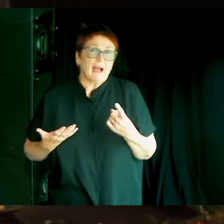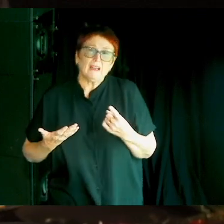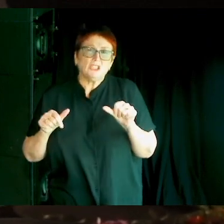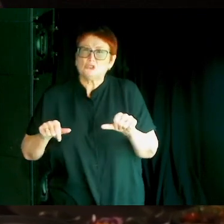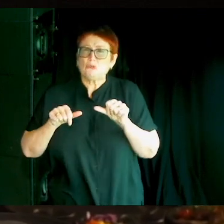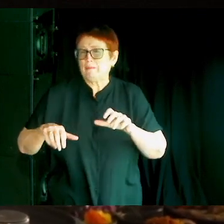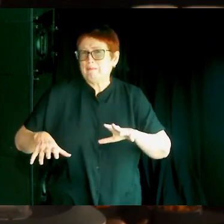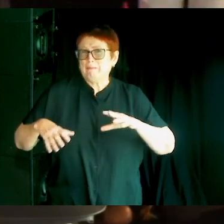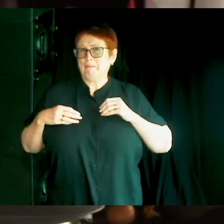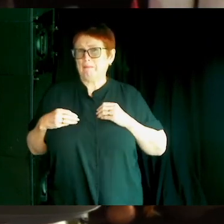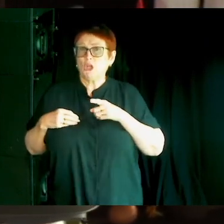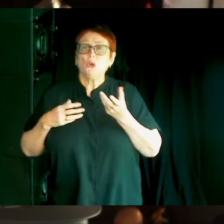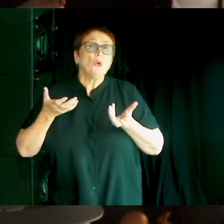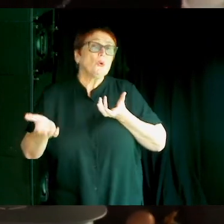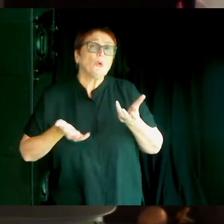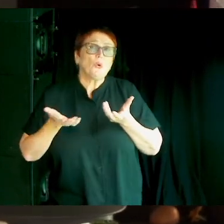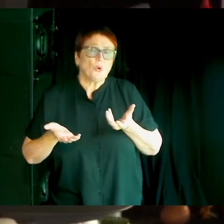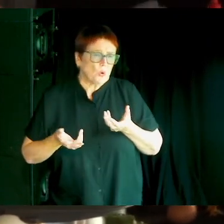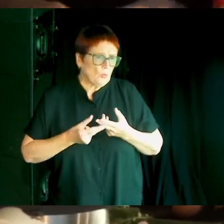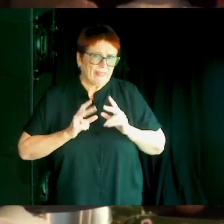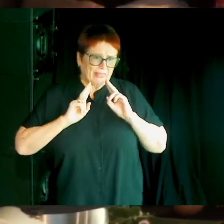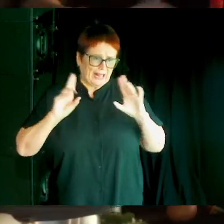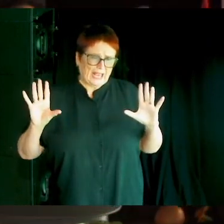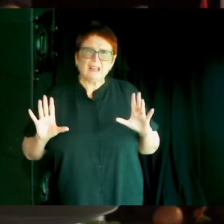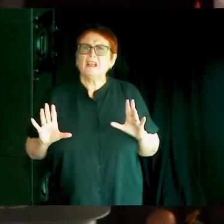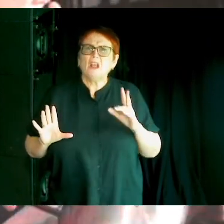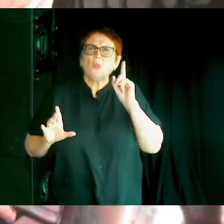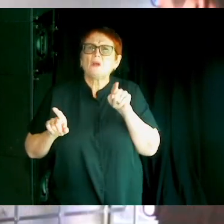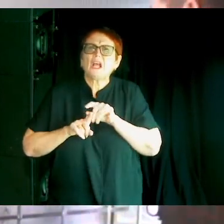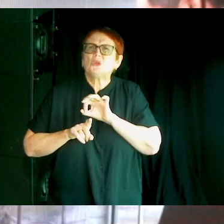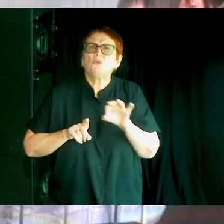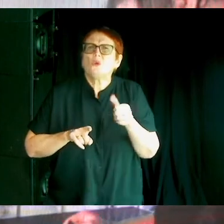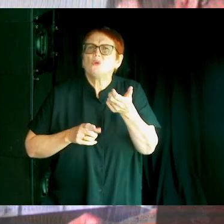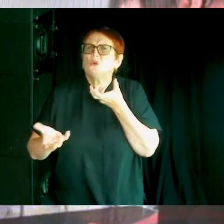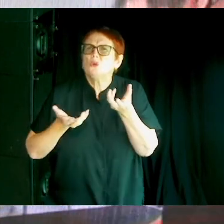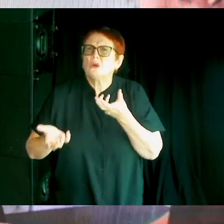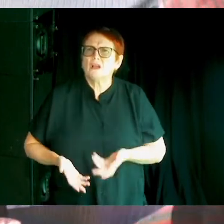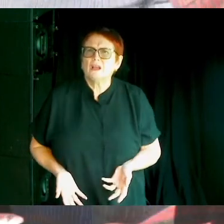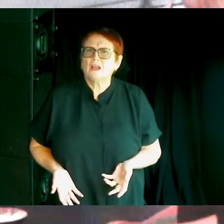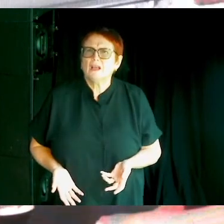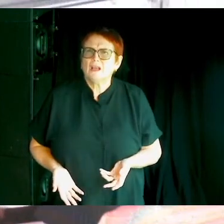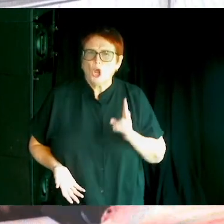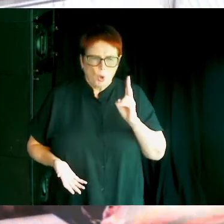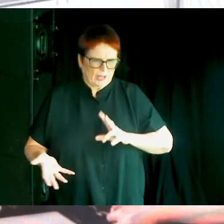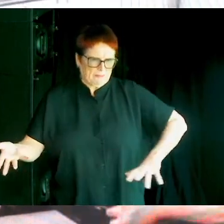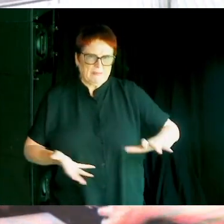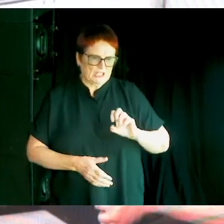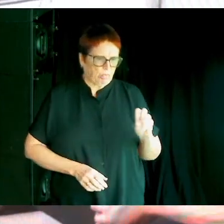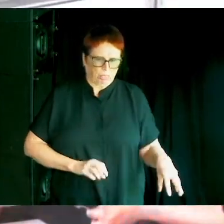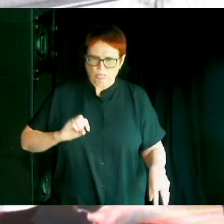if you're cooking and then like all nice and clean it's just look like you don't know how you what you're doing but if you make it look very messy it's just like jammy oliver